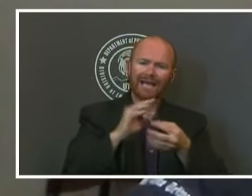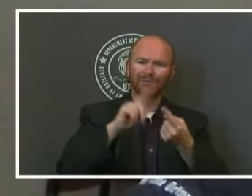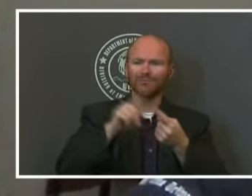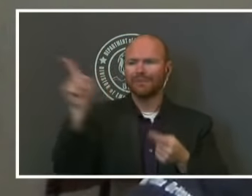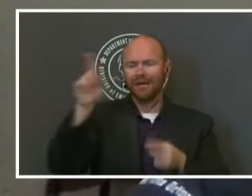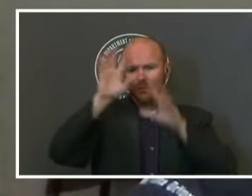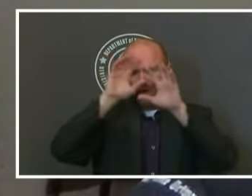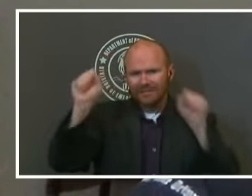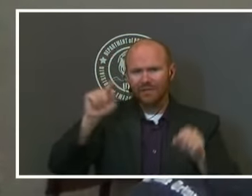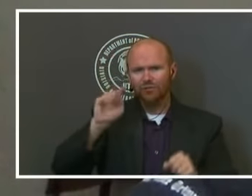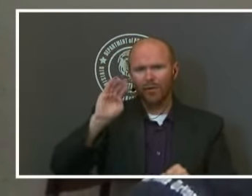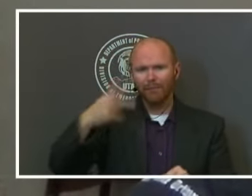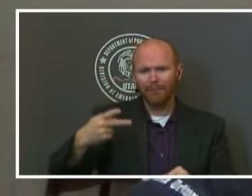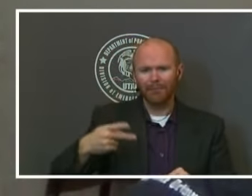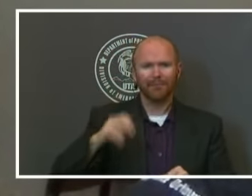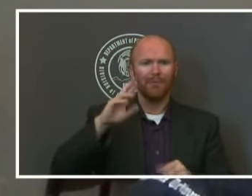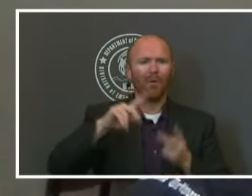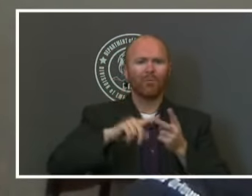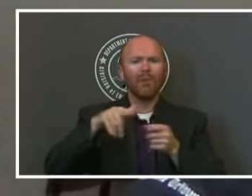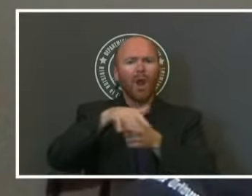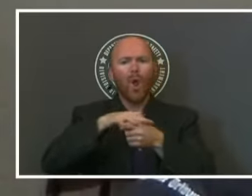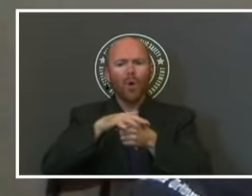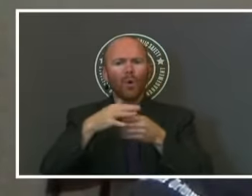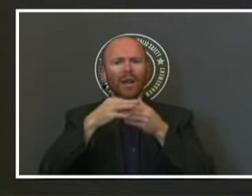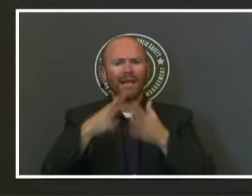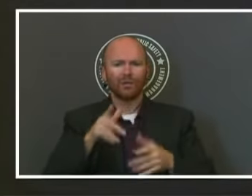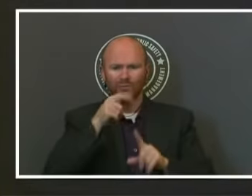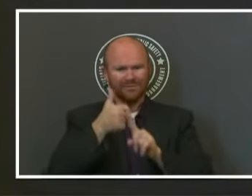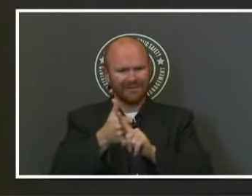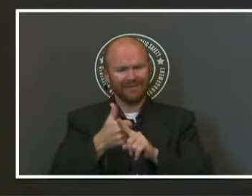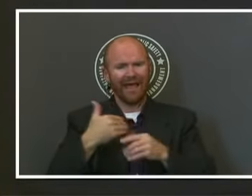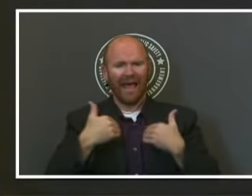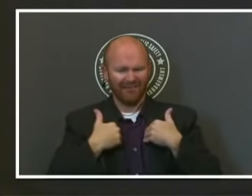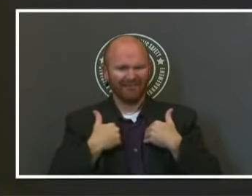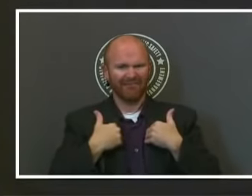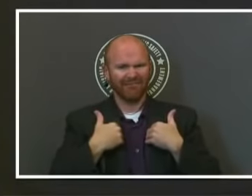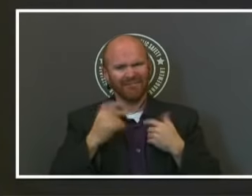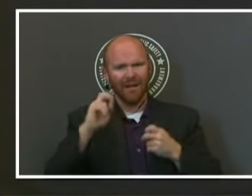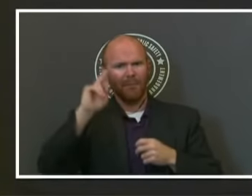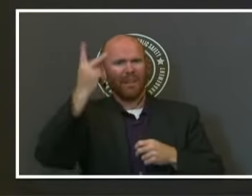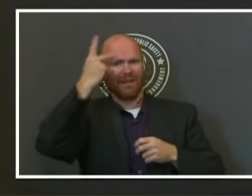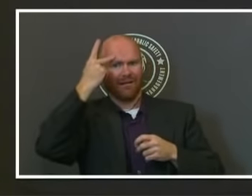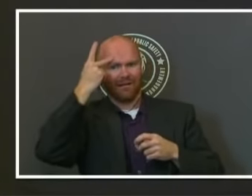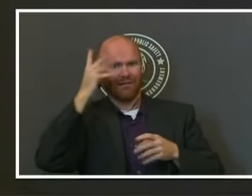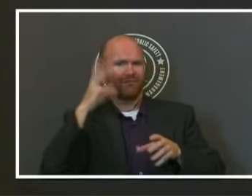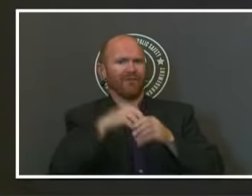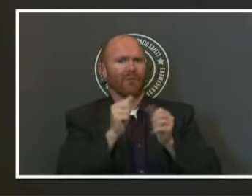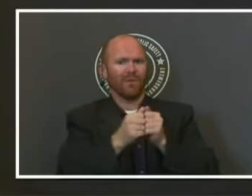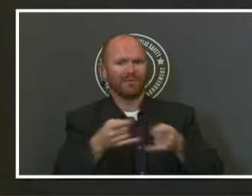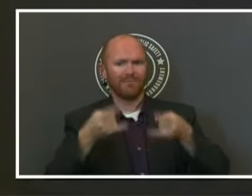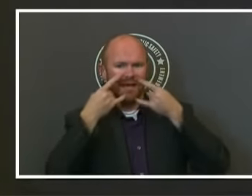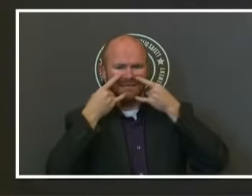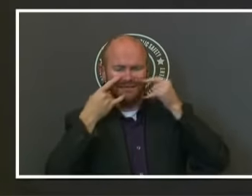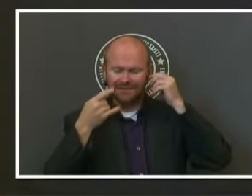making masks a political issue was unfortunate that anybody